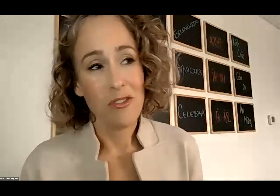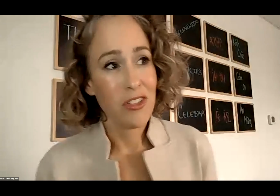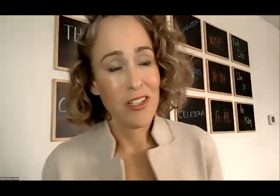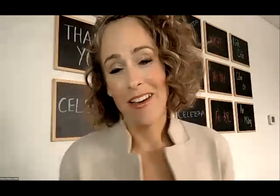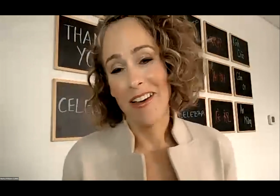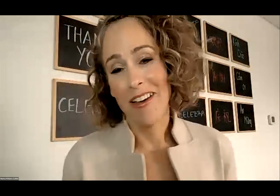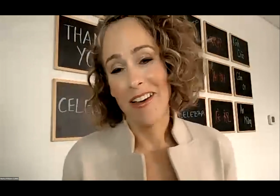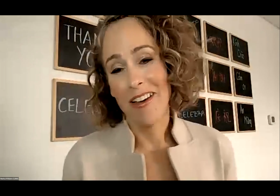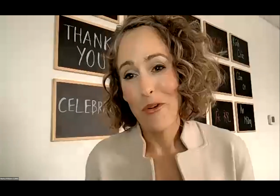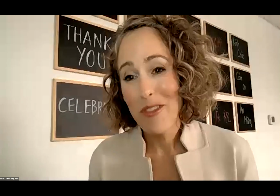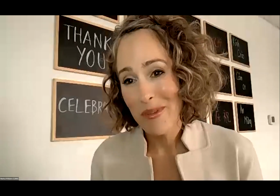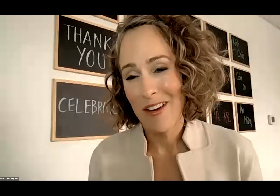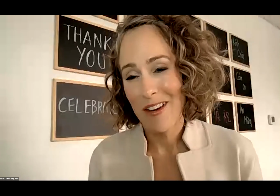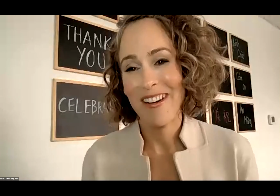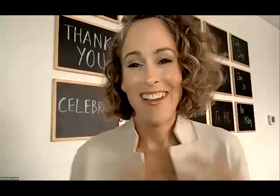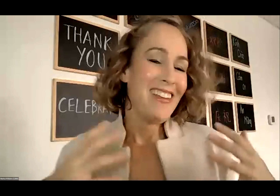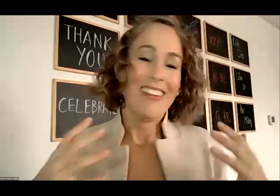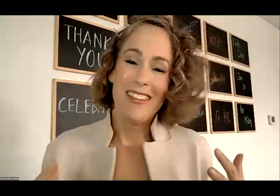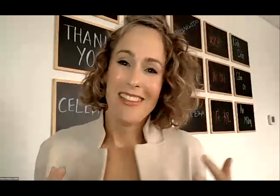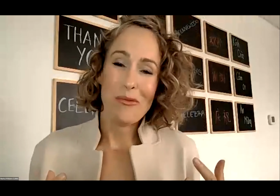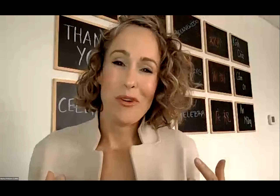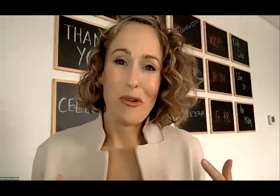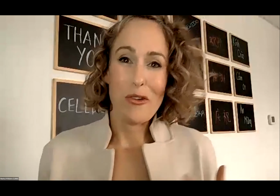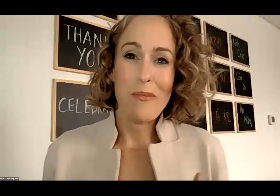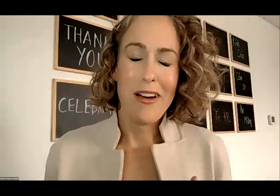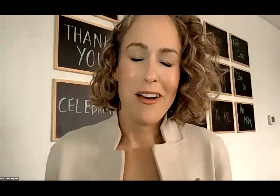It's usually more than one hour and in one room.